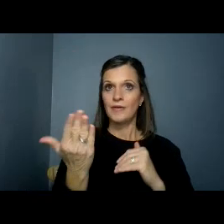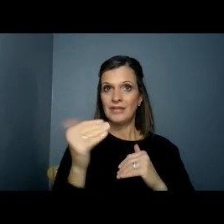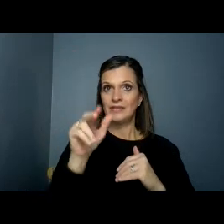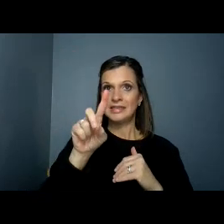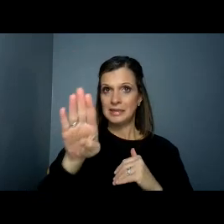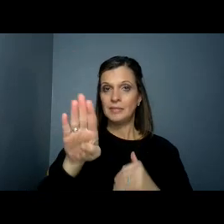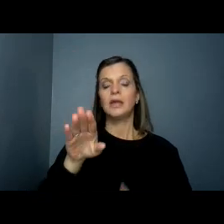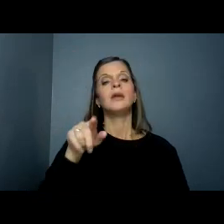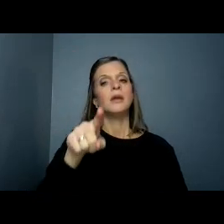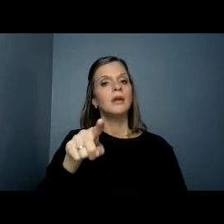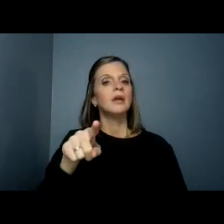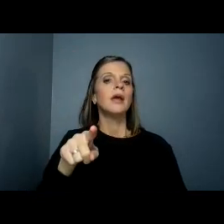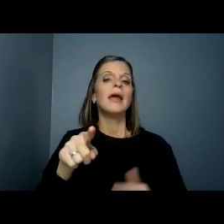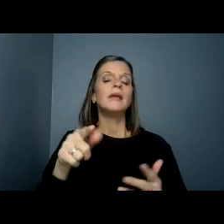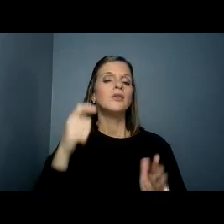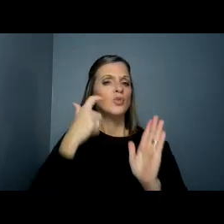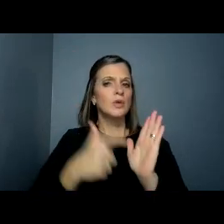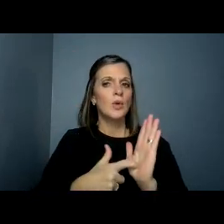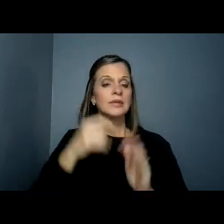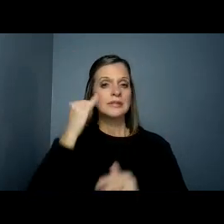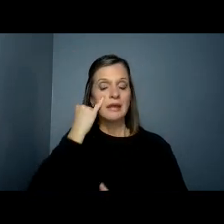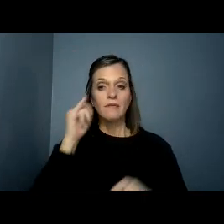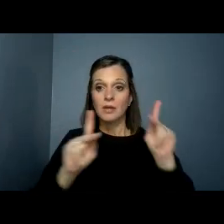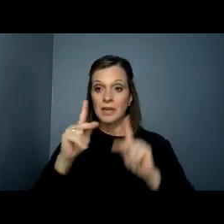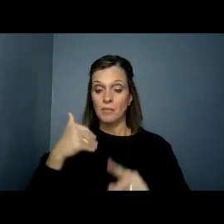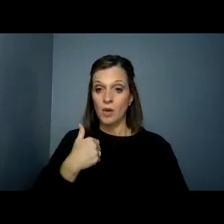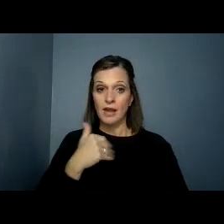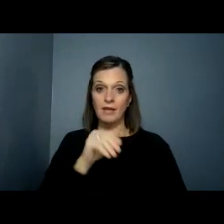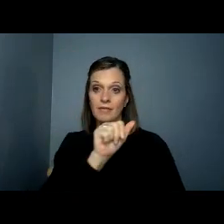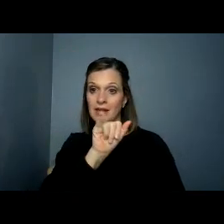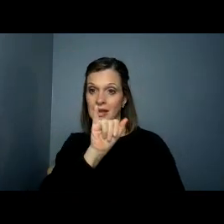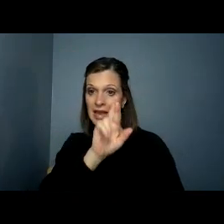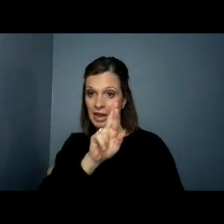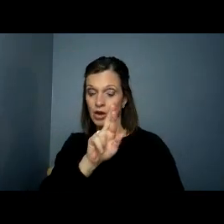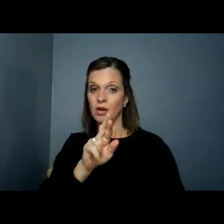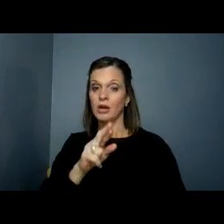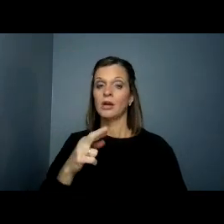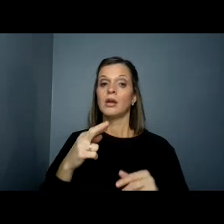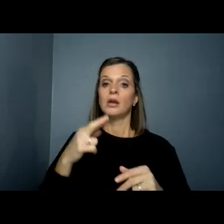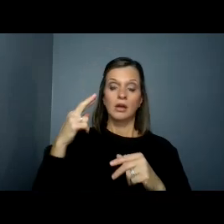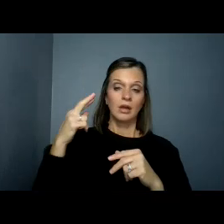and we're going to talk about that today. What exactly that is 'cause I'm sure most